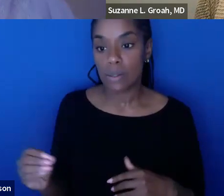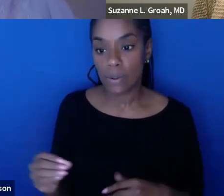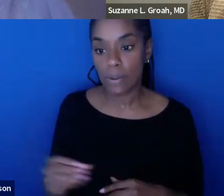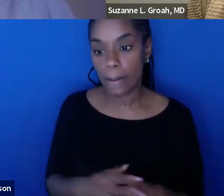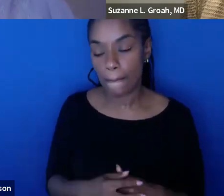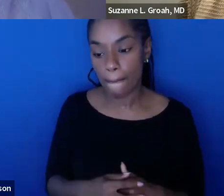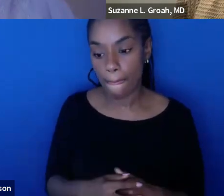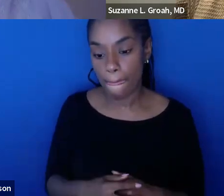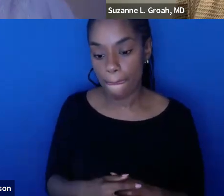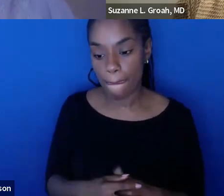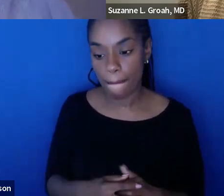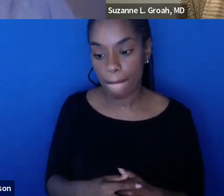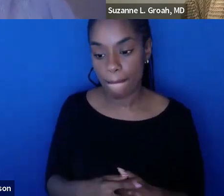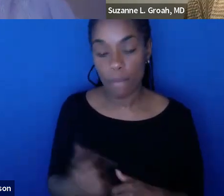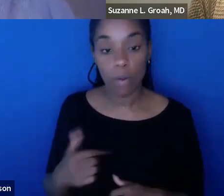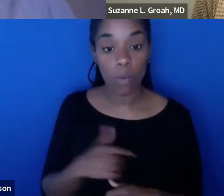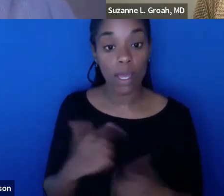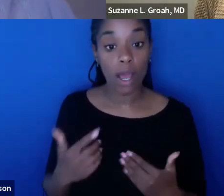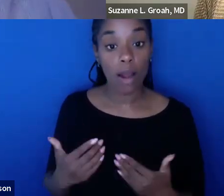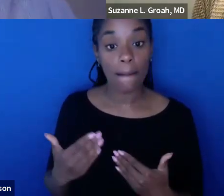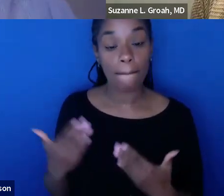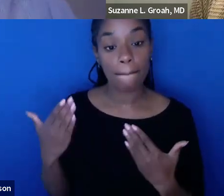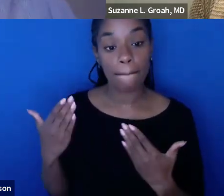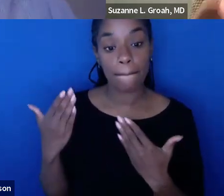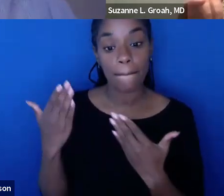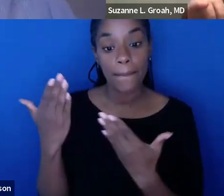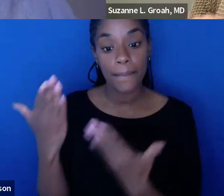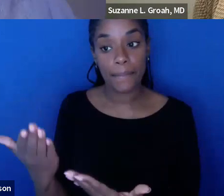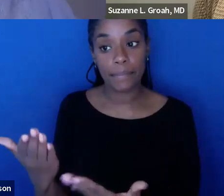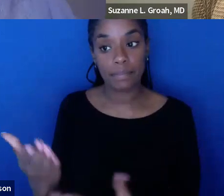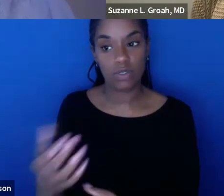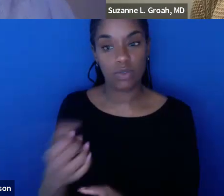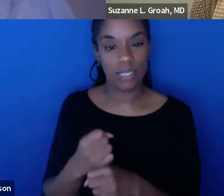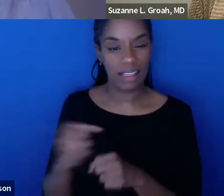We are kind of recommending now to get the first urodynamics a